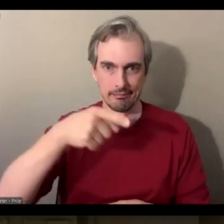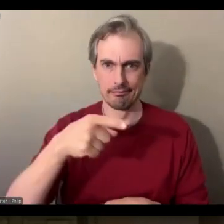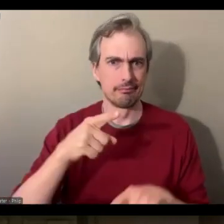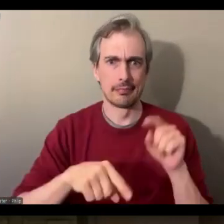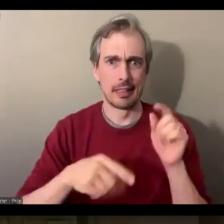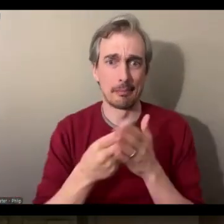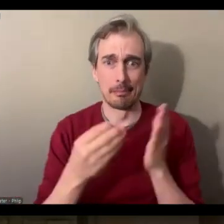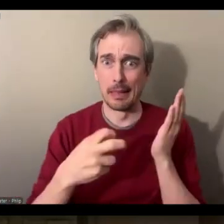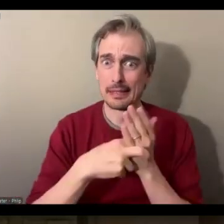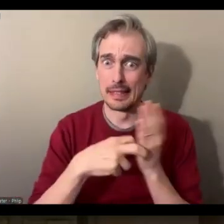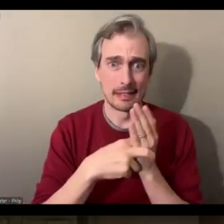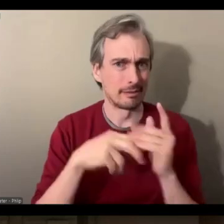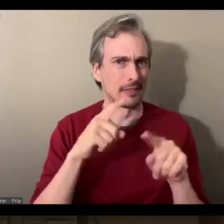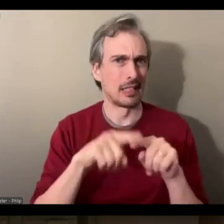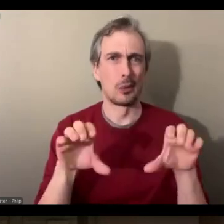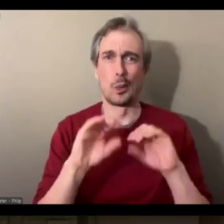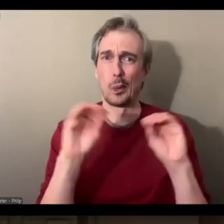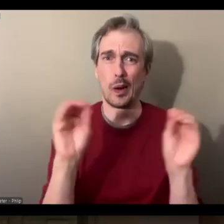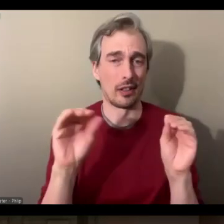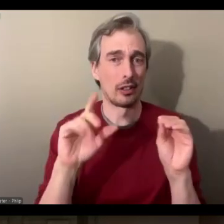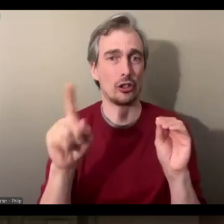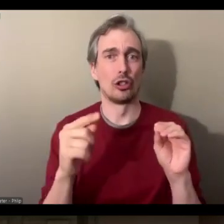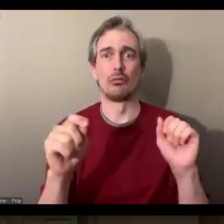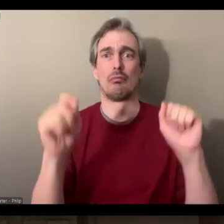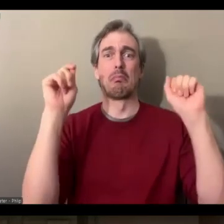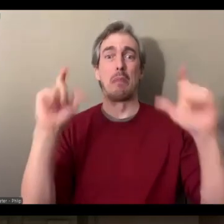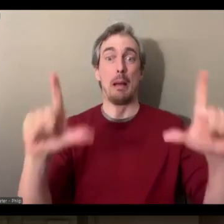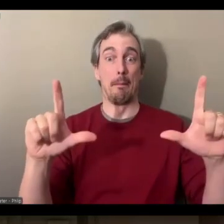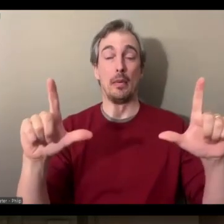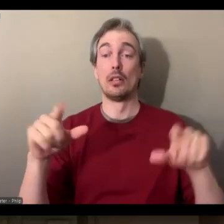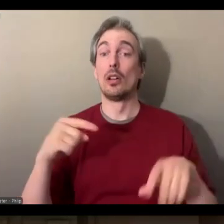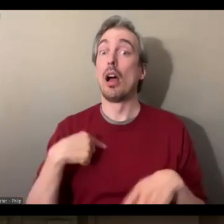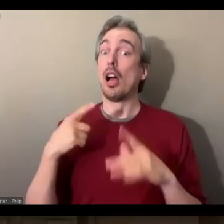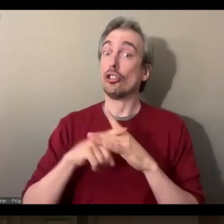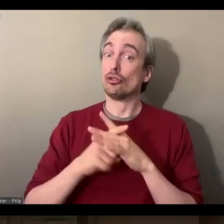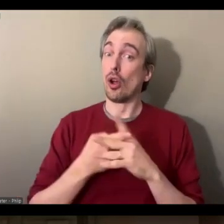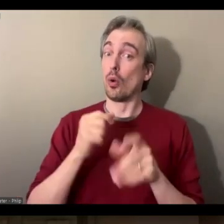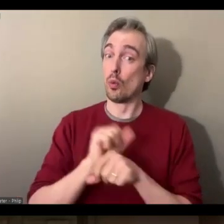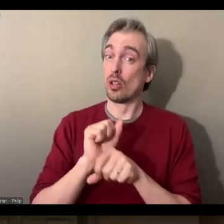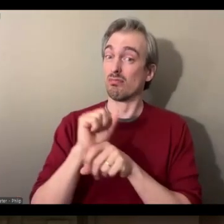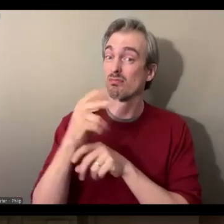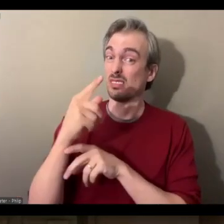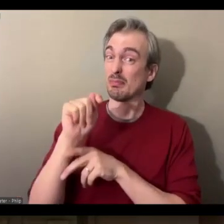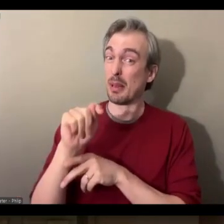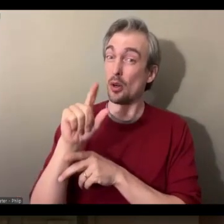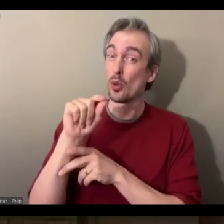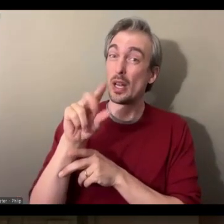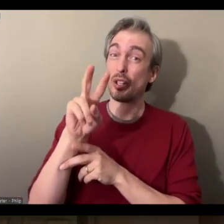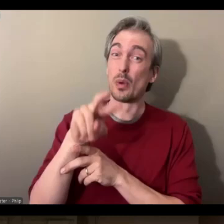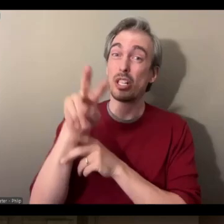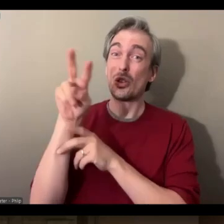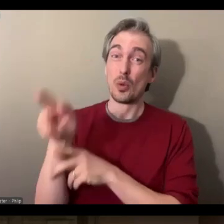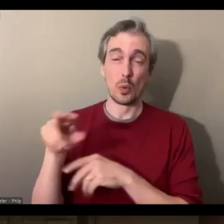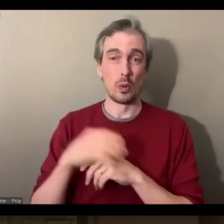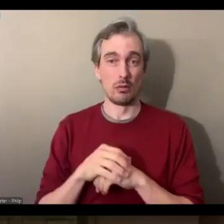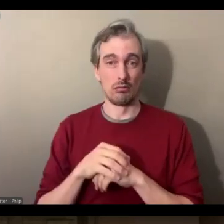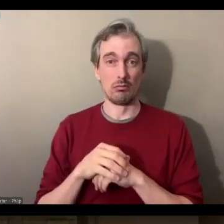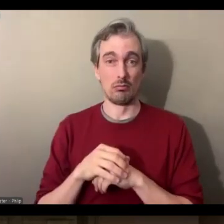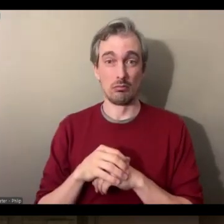website. And I get hired. September, 2022. This is what the hard physical things look like. Now,